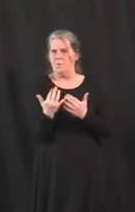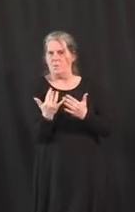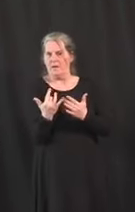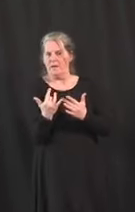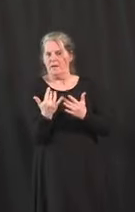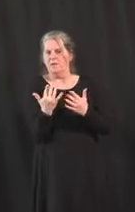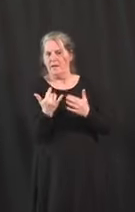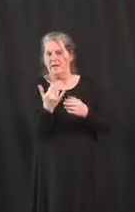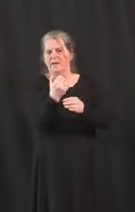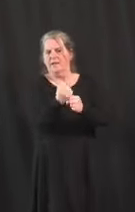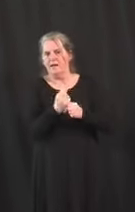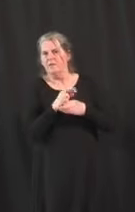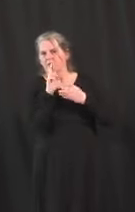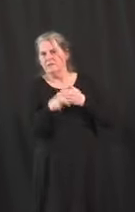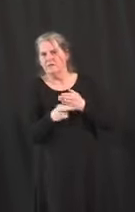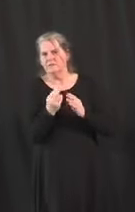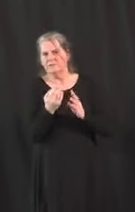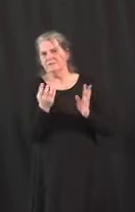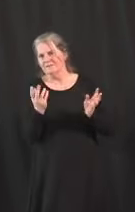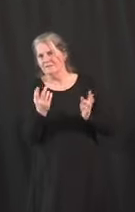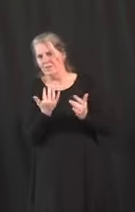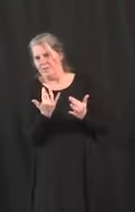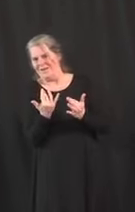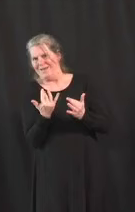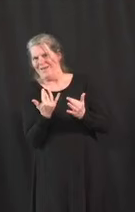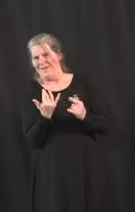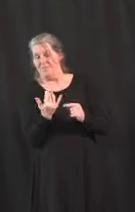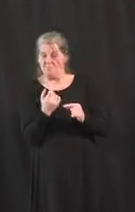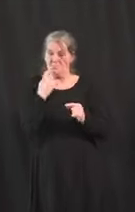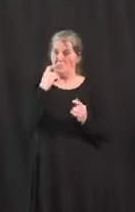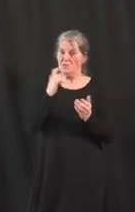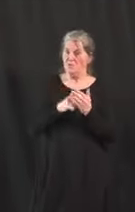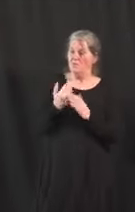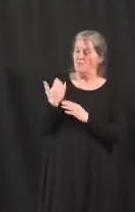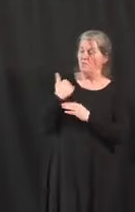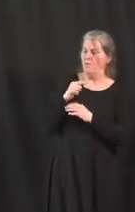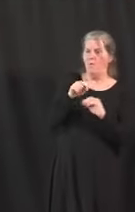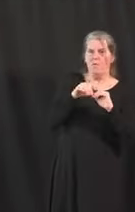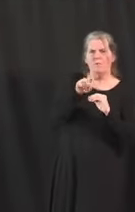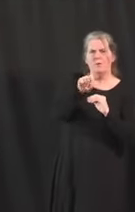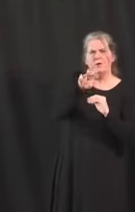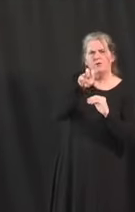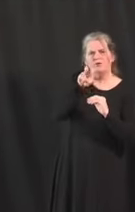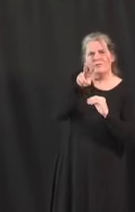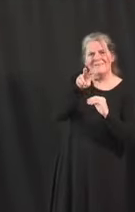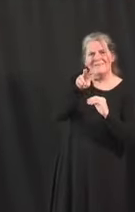AND AS YOU CAN SEE THAT HAS DROPPED FROM SEVERAL HUNDRED TO NOW IN THE TEENS. AND THAT'S REALLY WHERE WE WANT